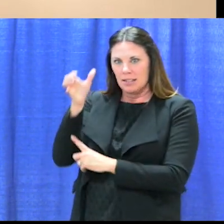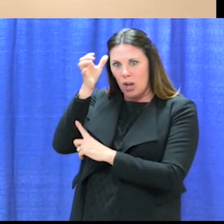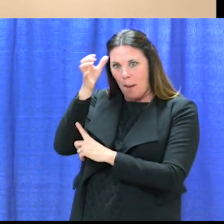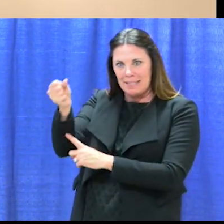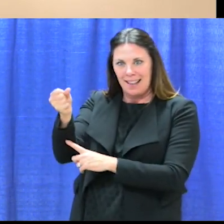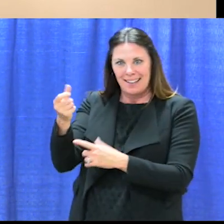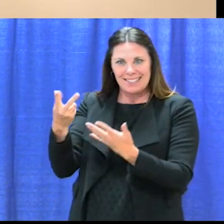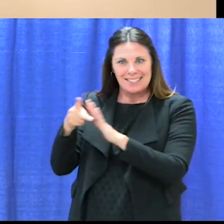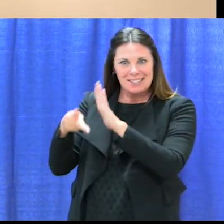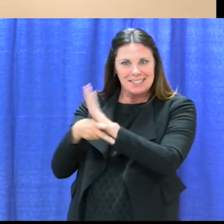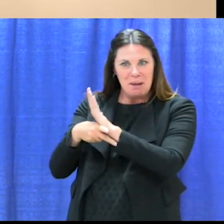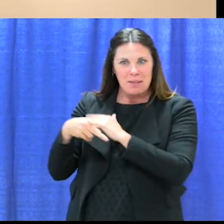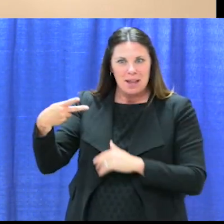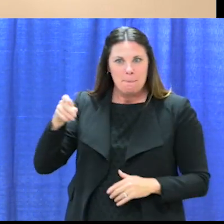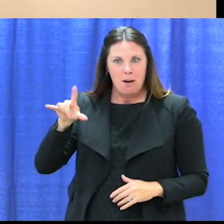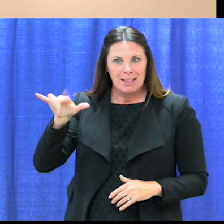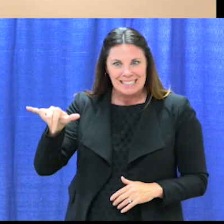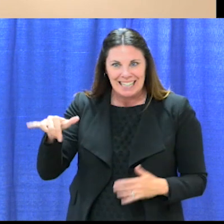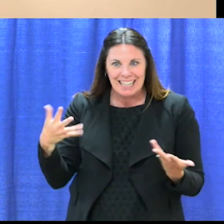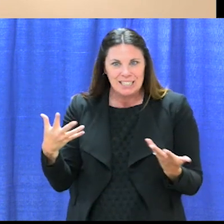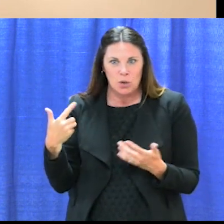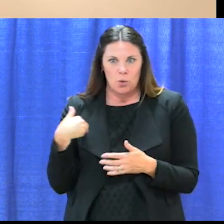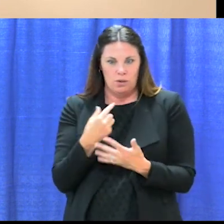So ISPs are really one piece of that big puzzle.